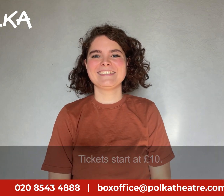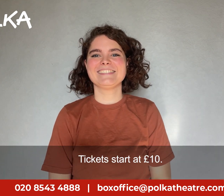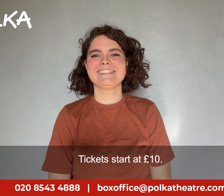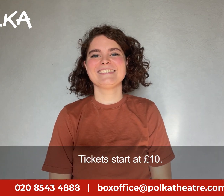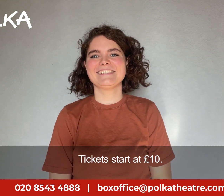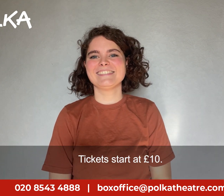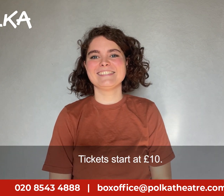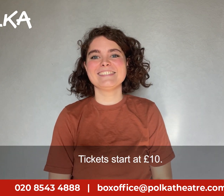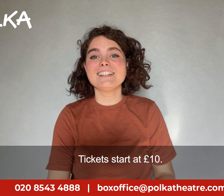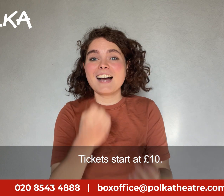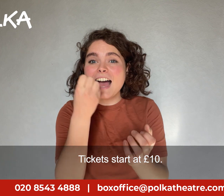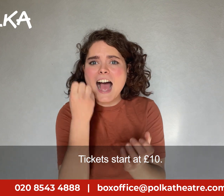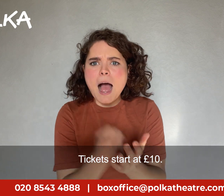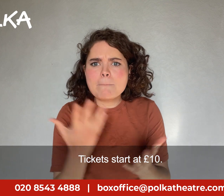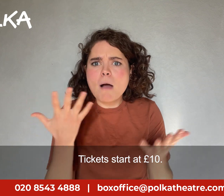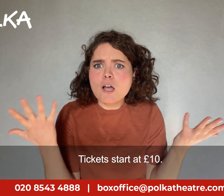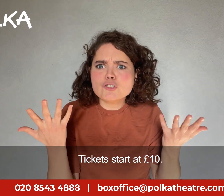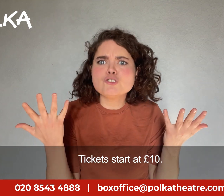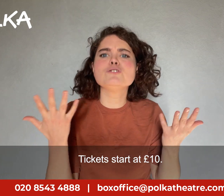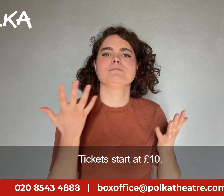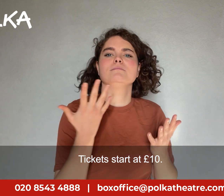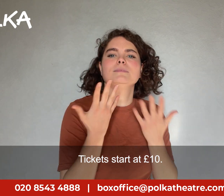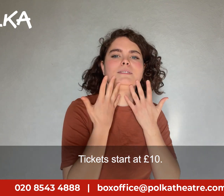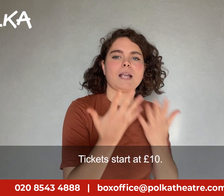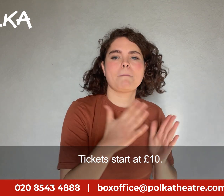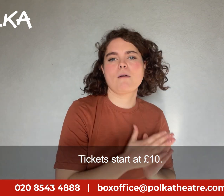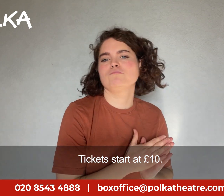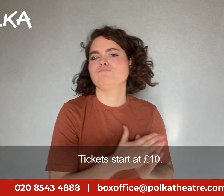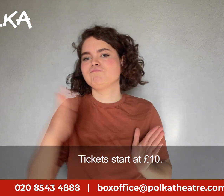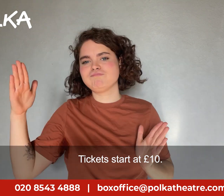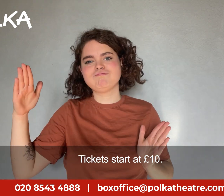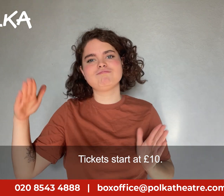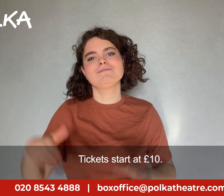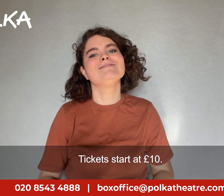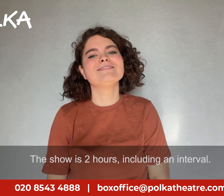Tickets start at £10